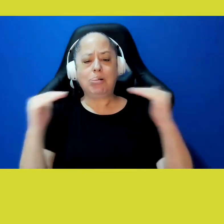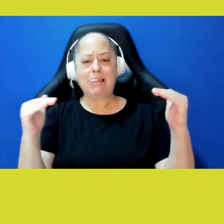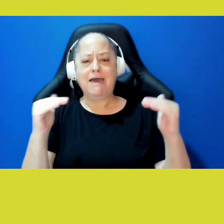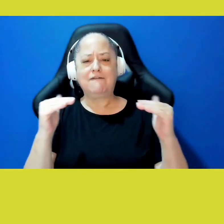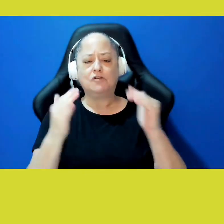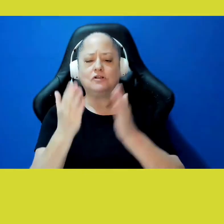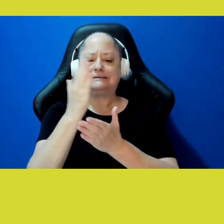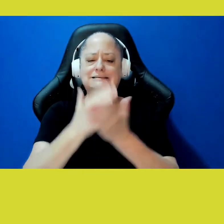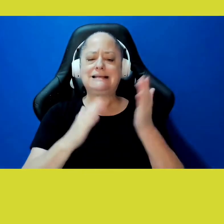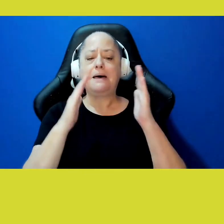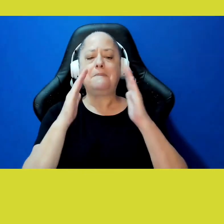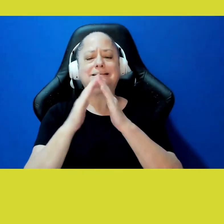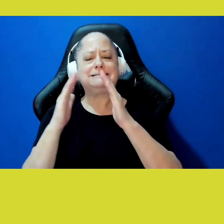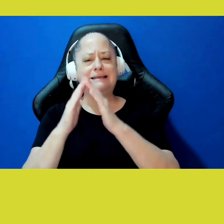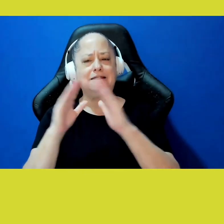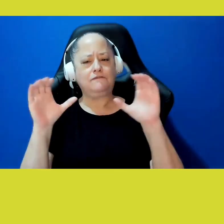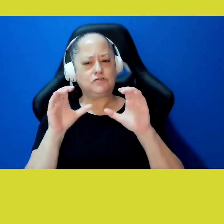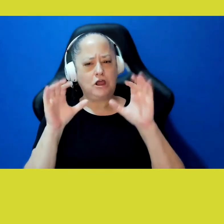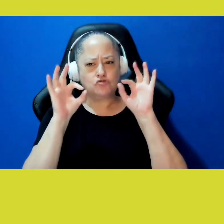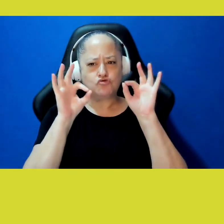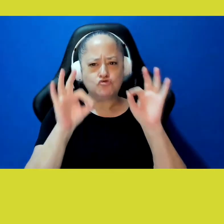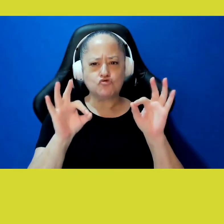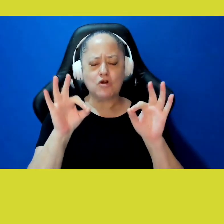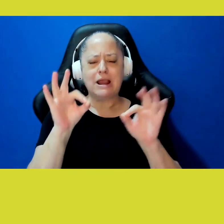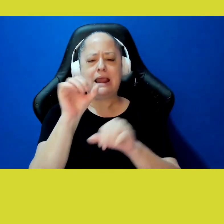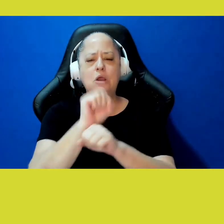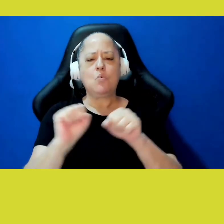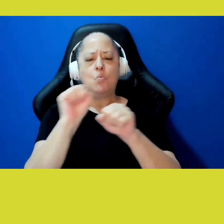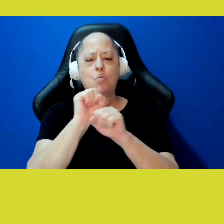have done spectacular work by organizing around the